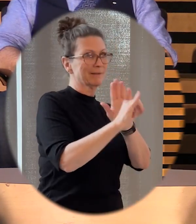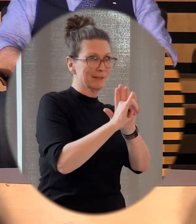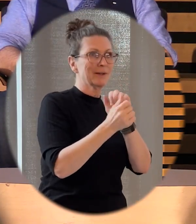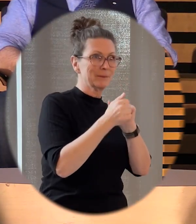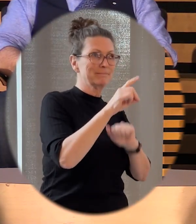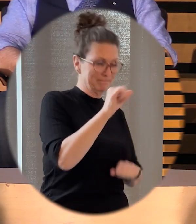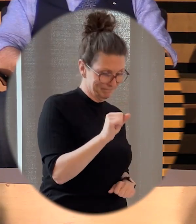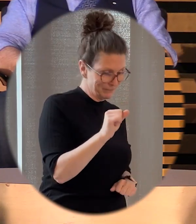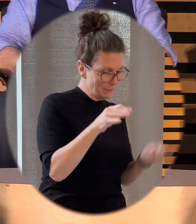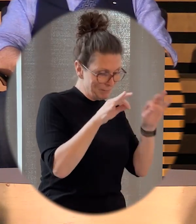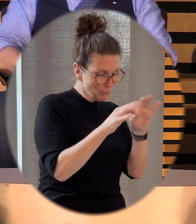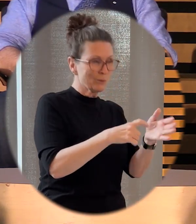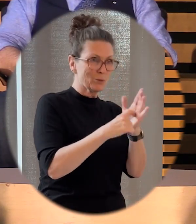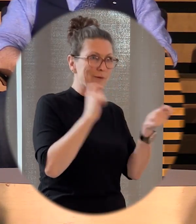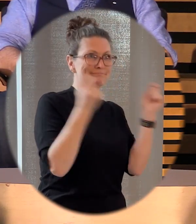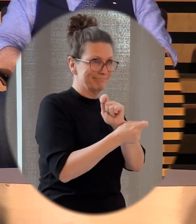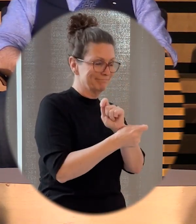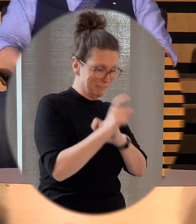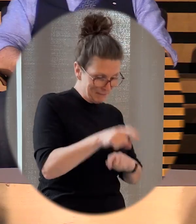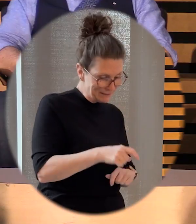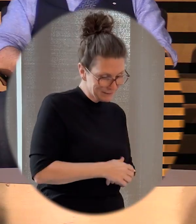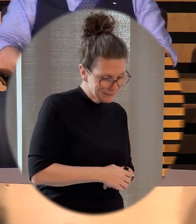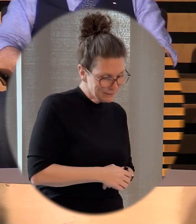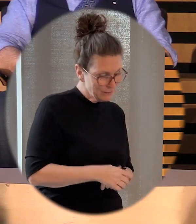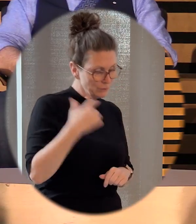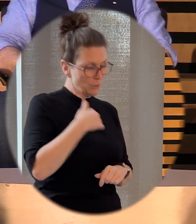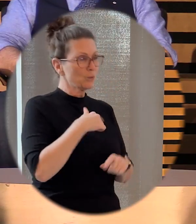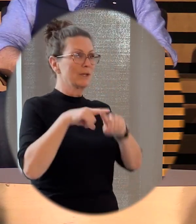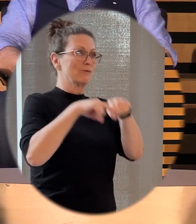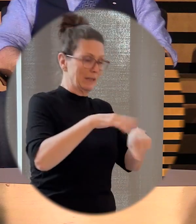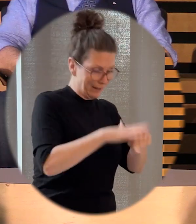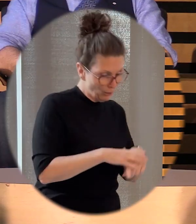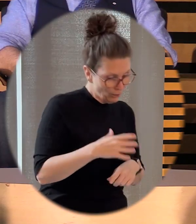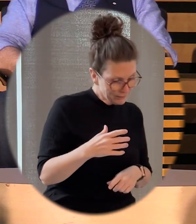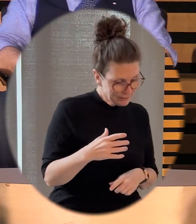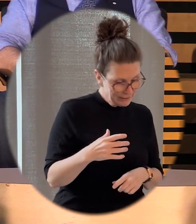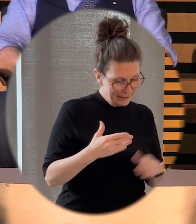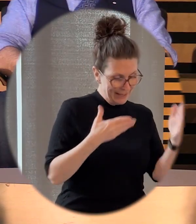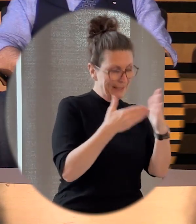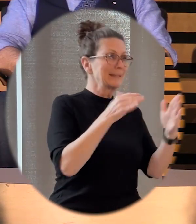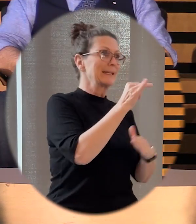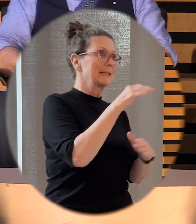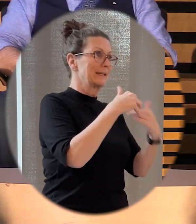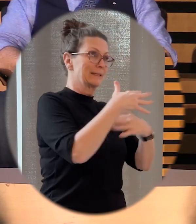discrimination largely due to our relations with our neighbours to the south. But also